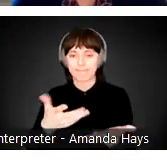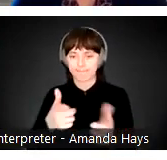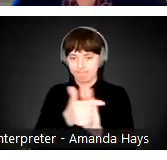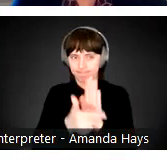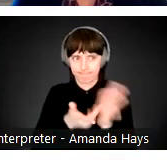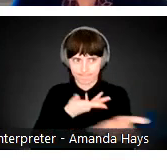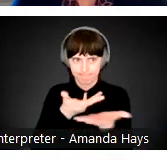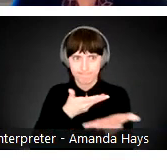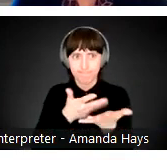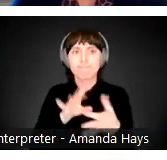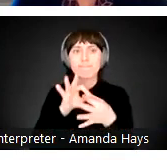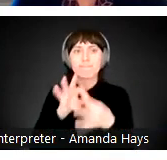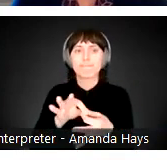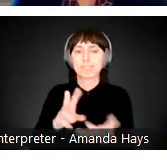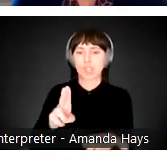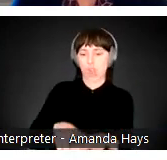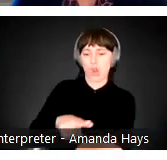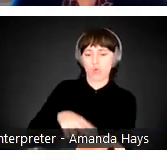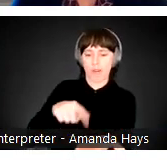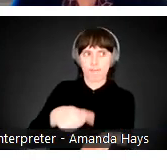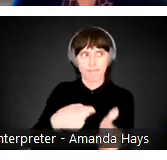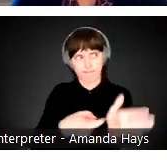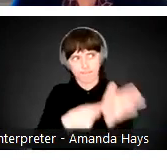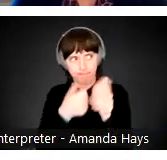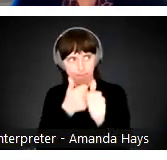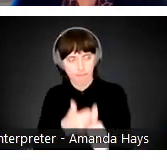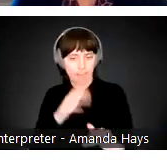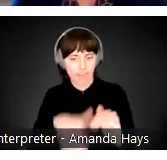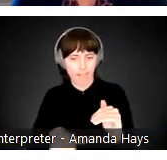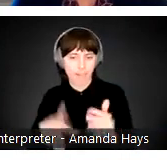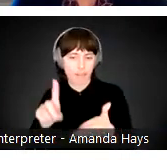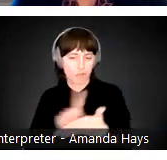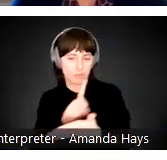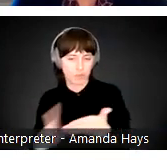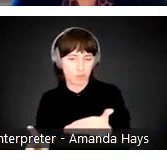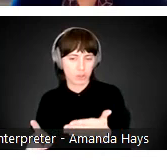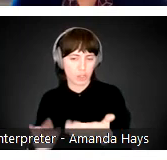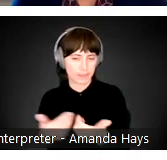case. But, you know, I think as more